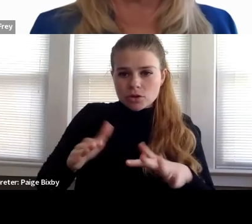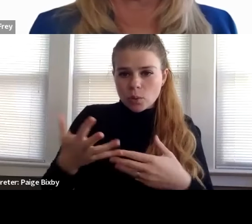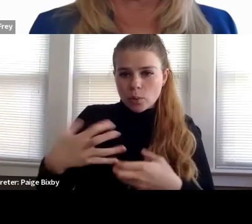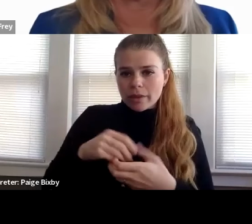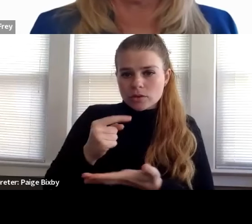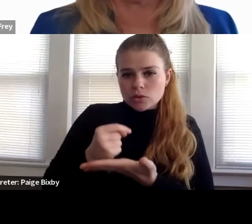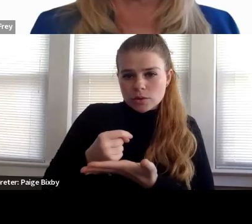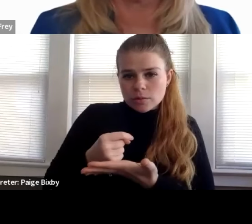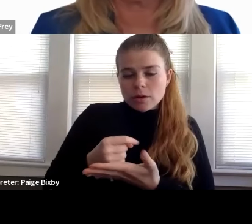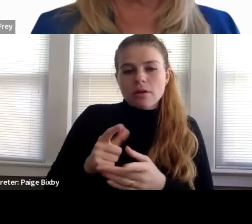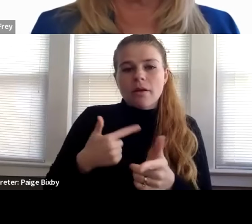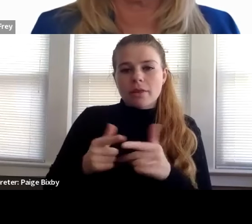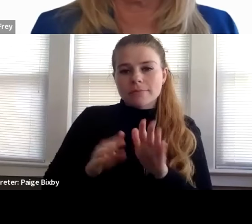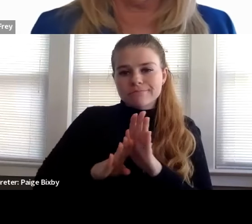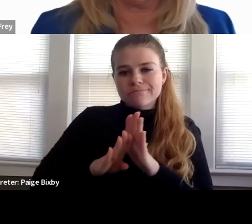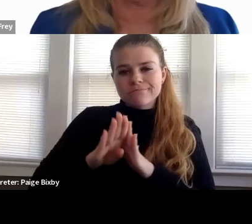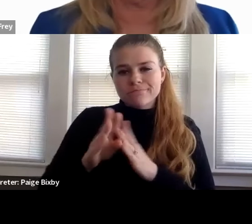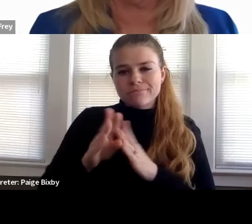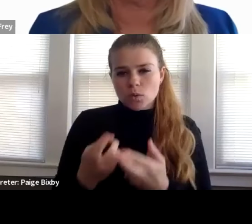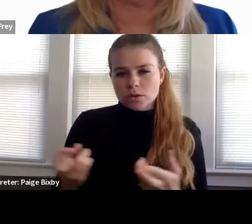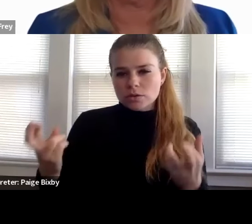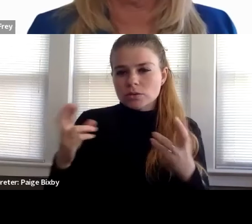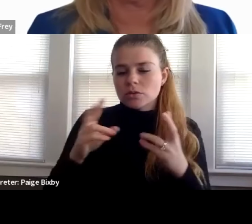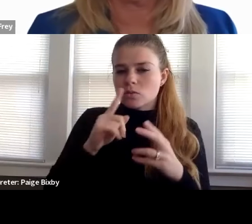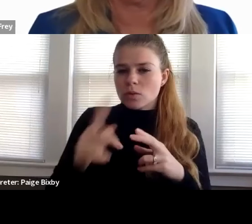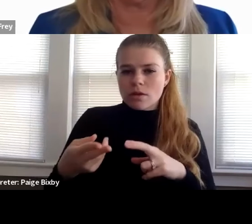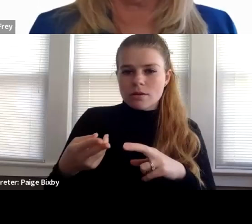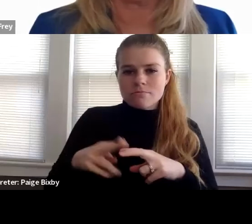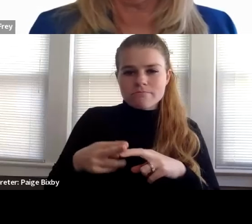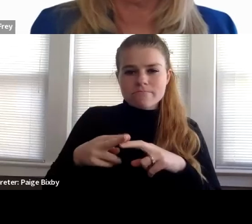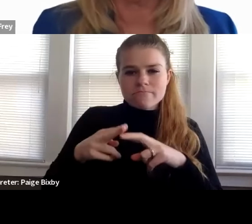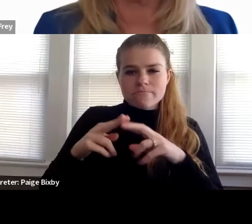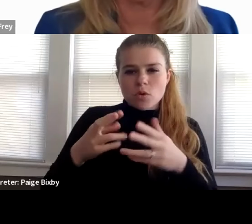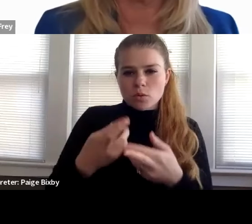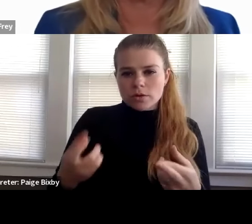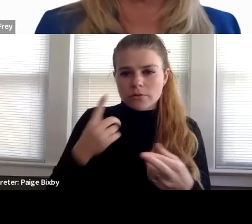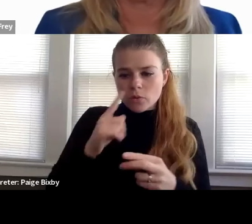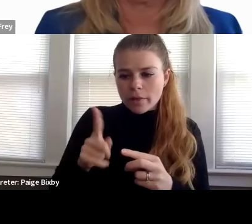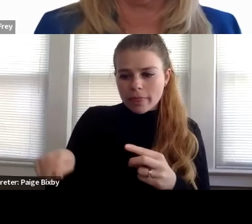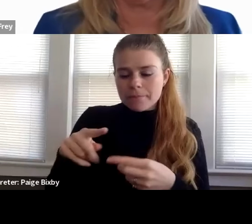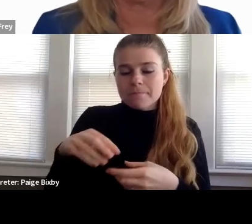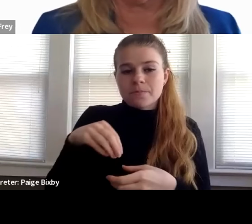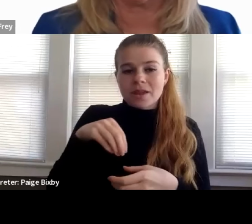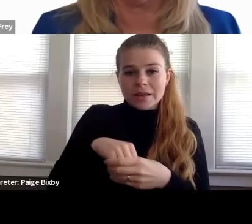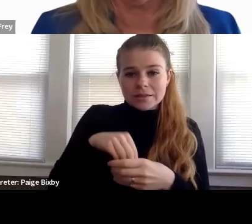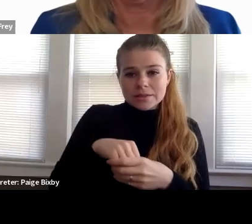and develop the resources and build those resources for them inside treatment and outside.